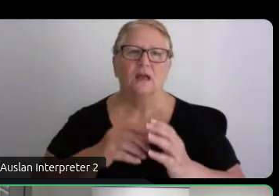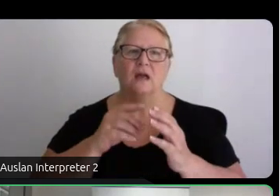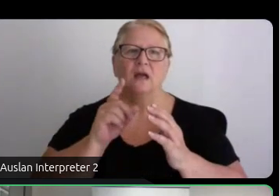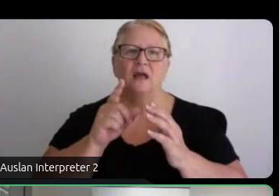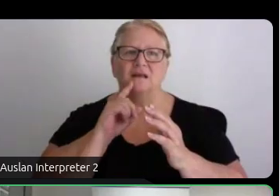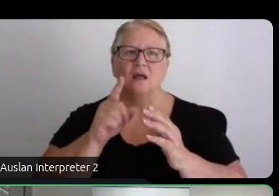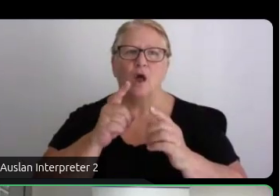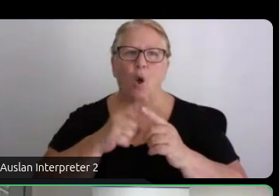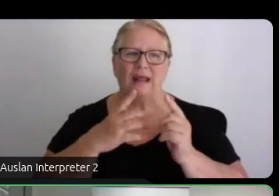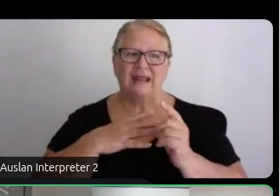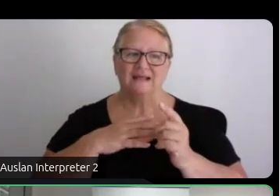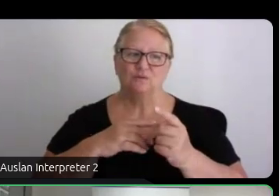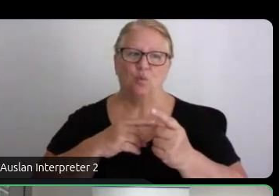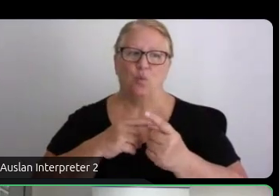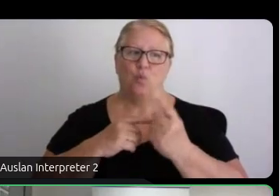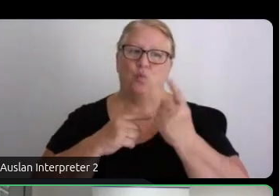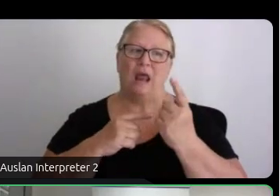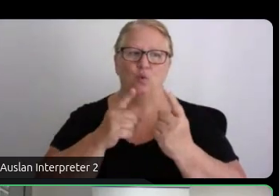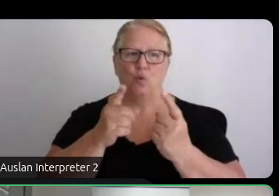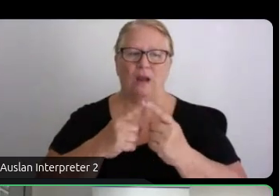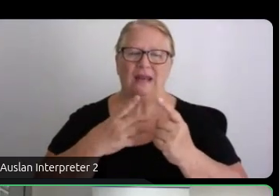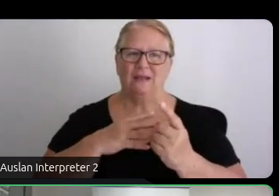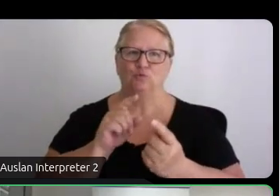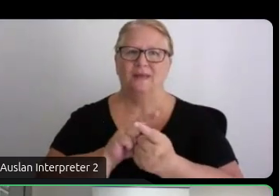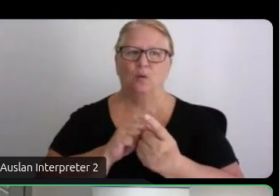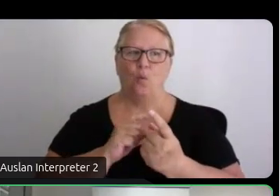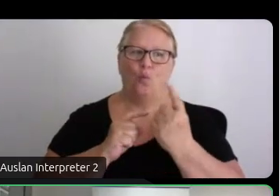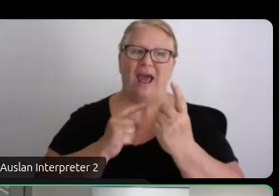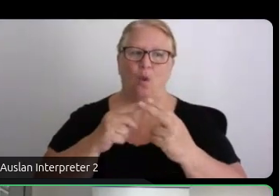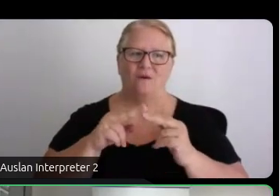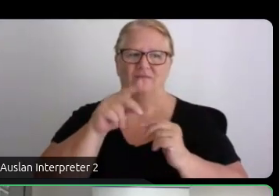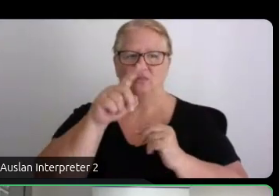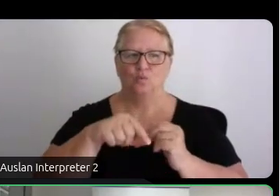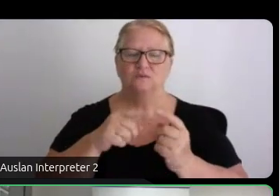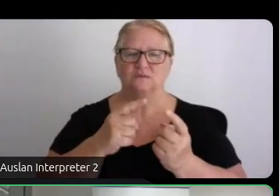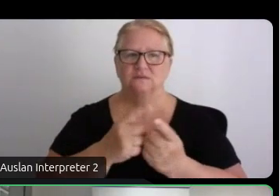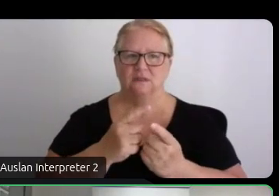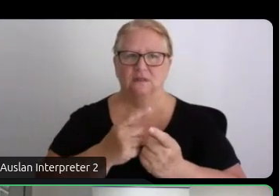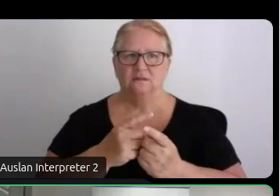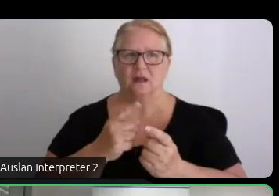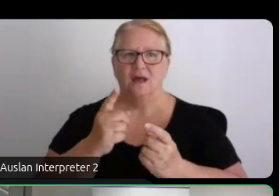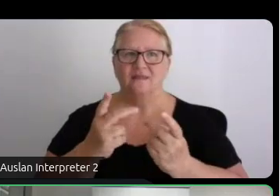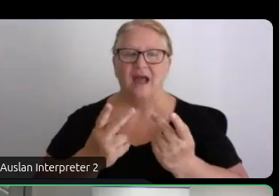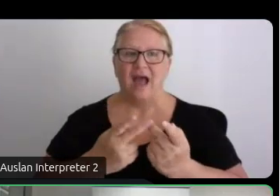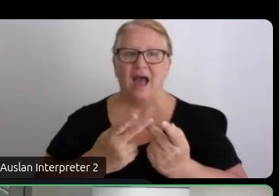one. You don't have to meet all of those things. Uh the other things is the assessment and the